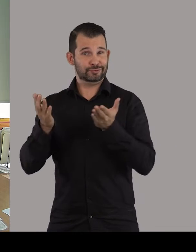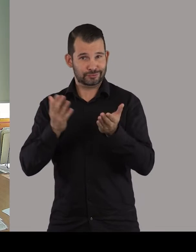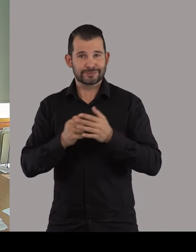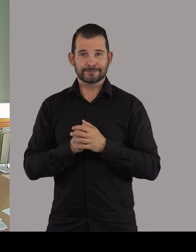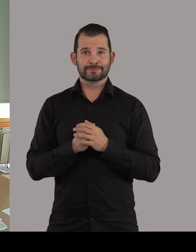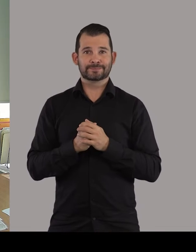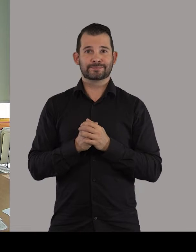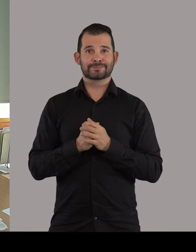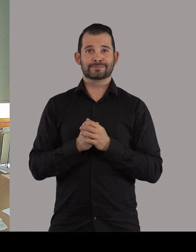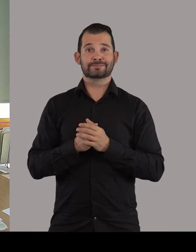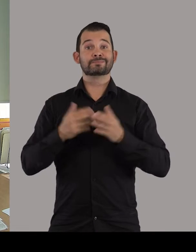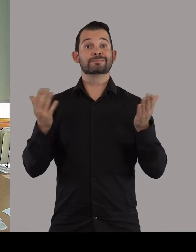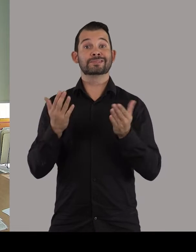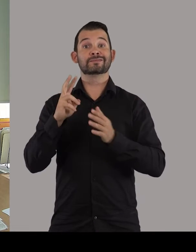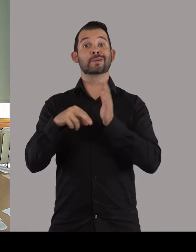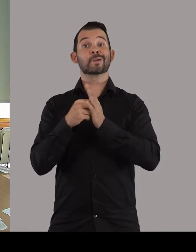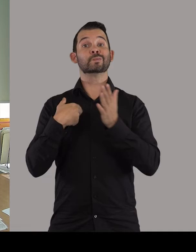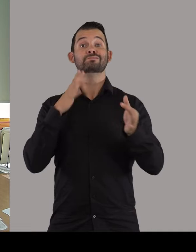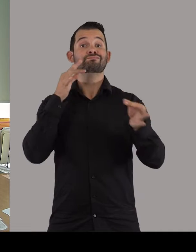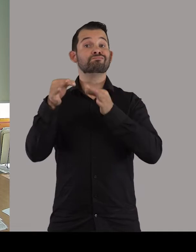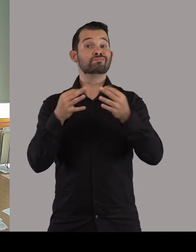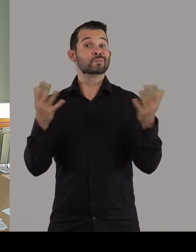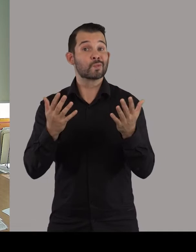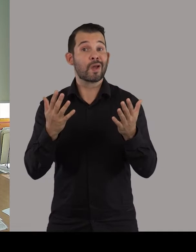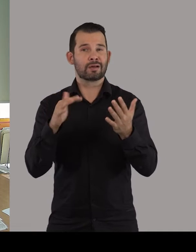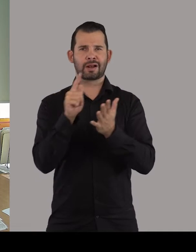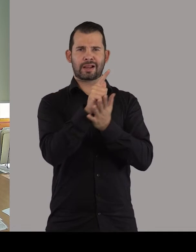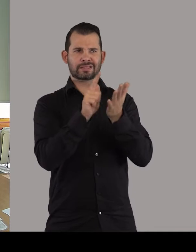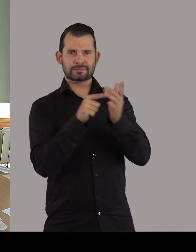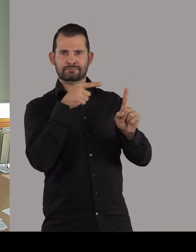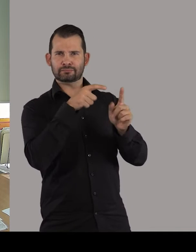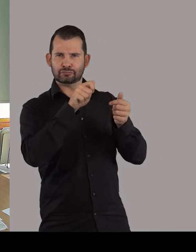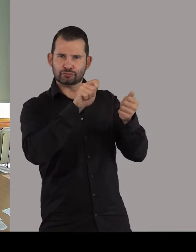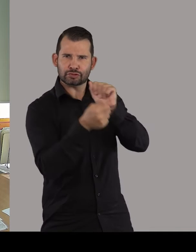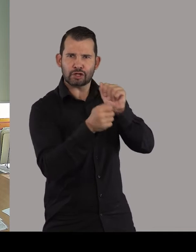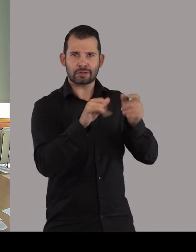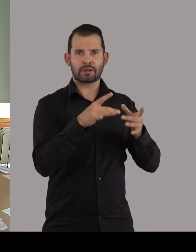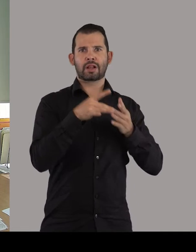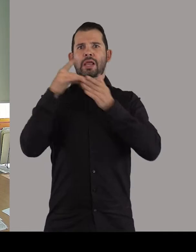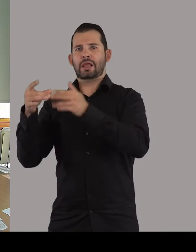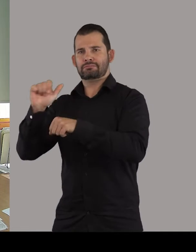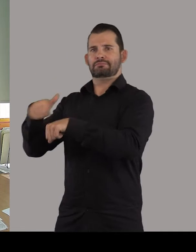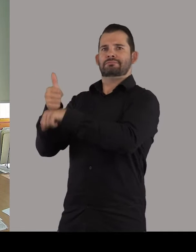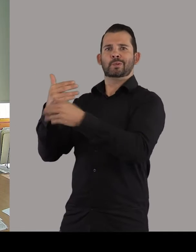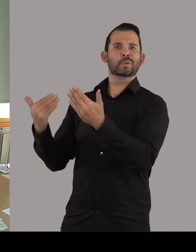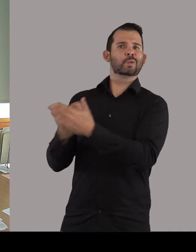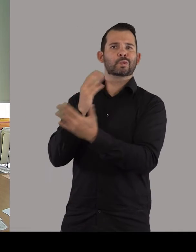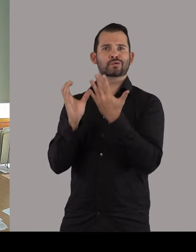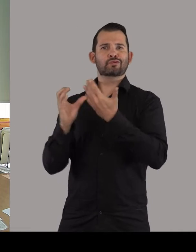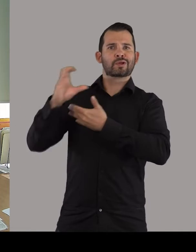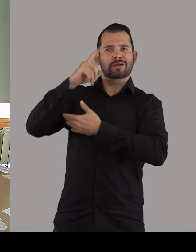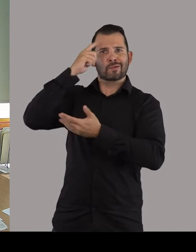In this video, we will explain the legislative changes that led to the creation of new eligibility categories